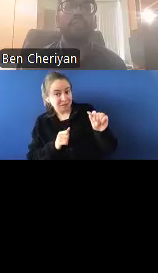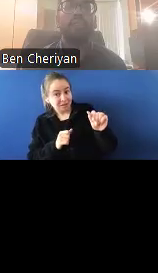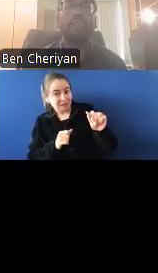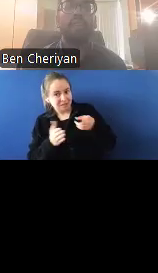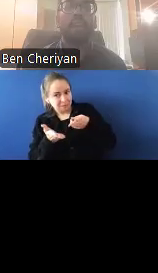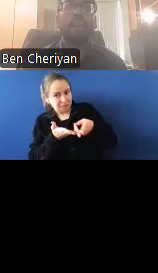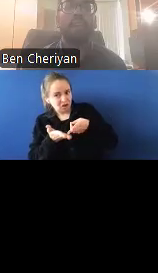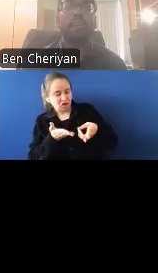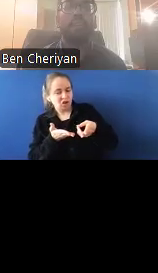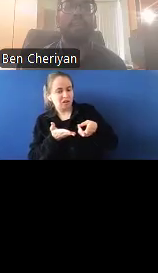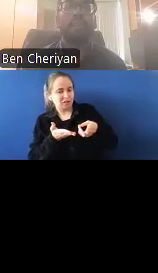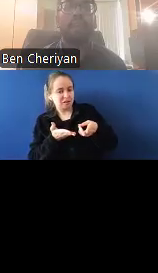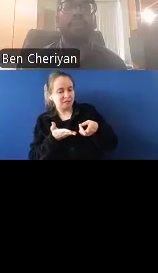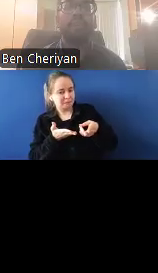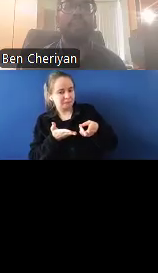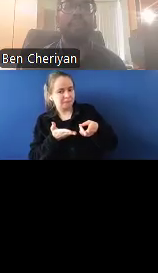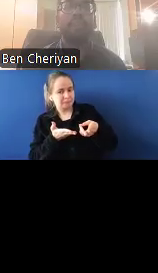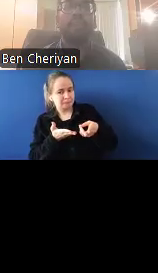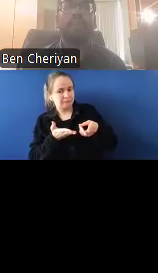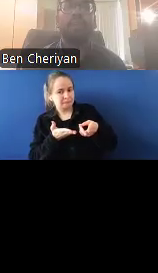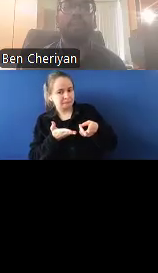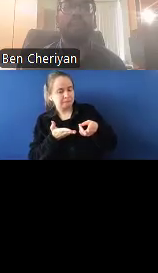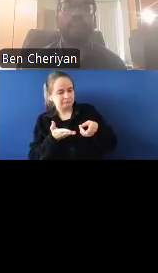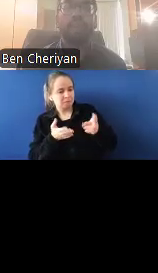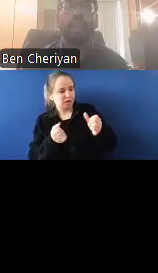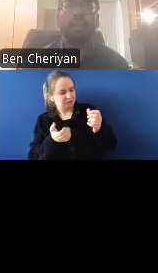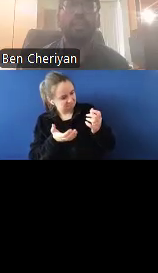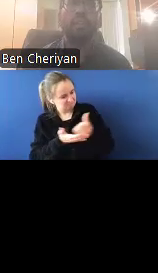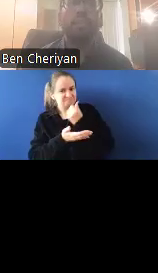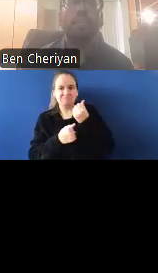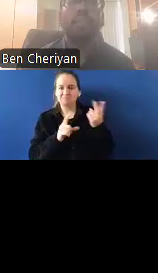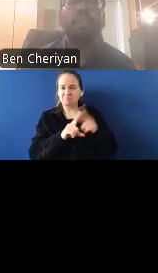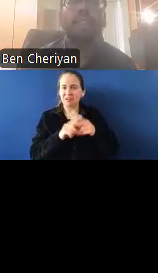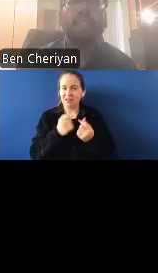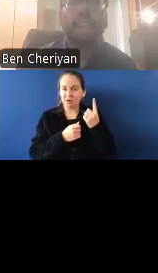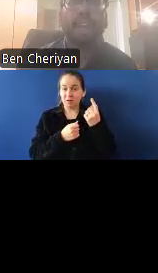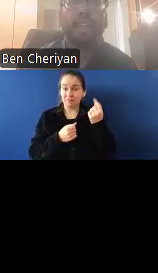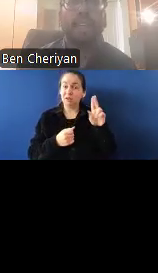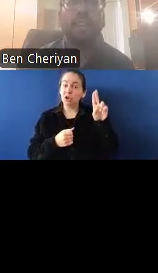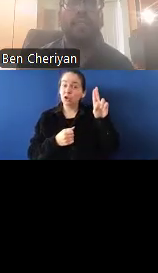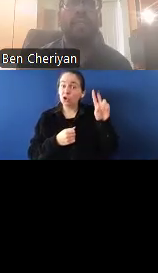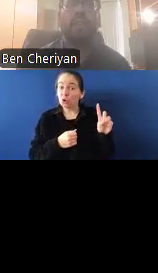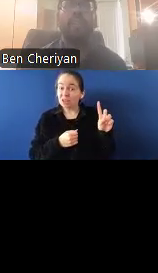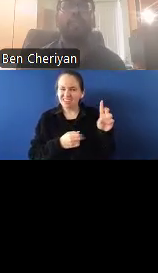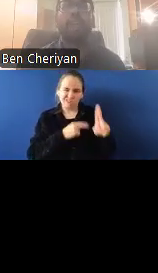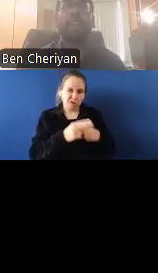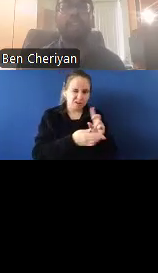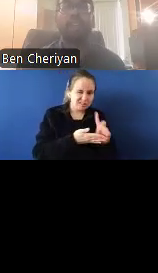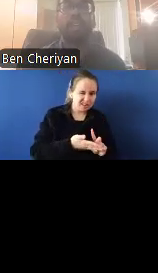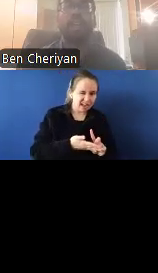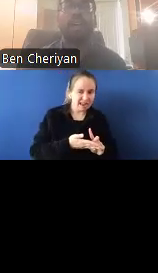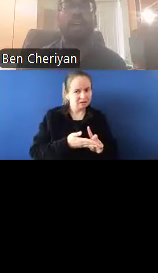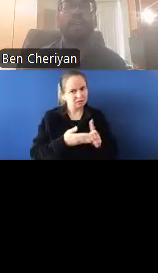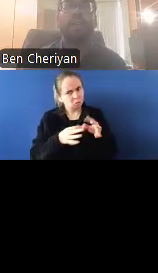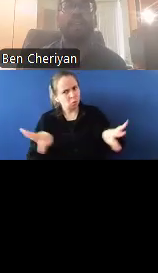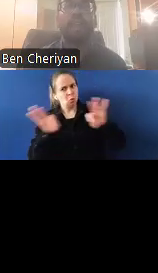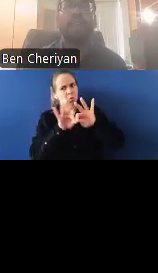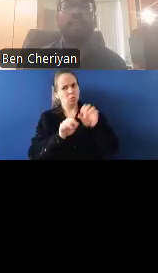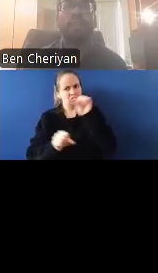it is untapped, untaps its potential for everyone. Universal design is a prominent strategy that is,